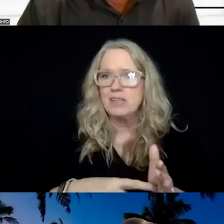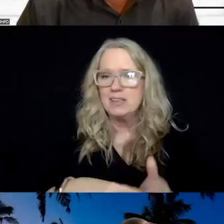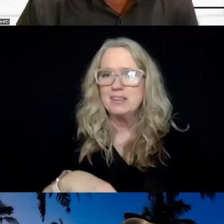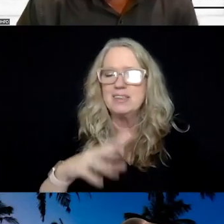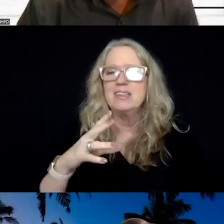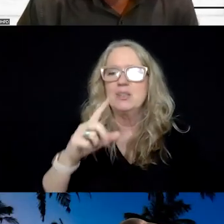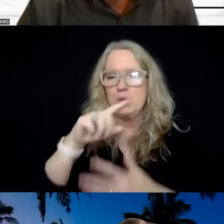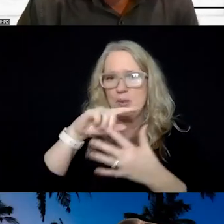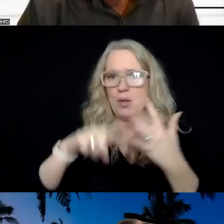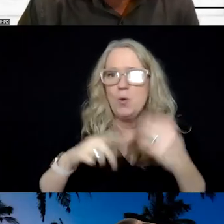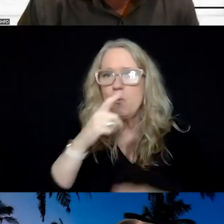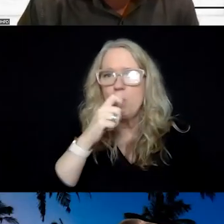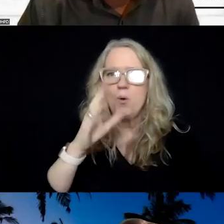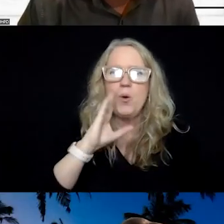THAT ARE GOING TO BE PRESENTING TODAY.